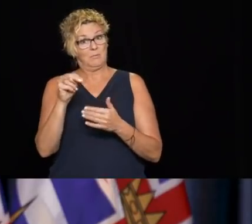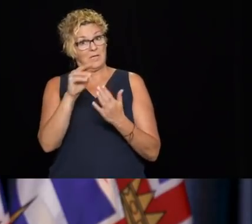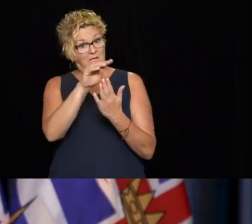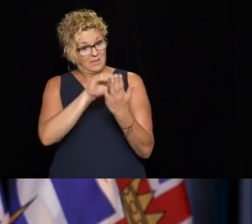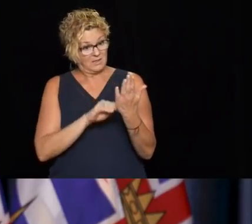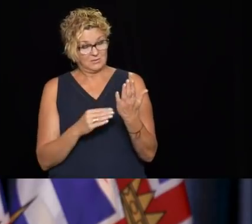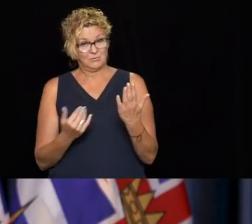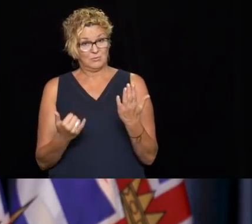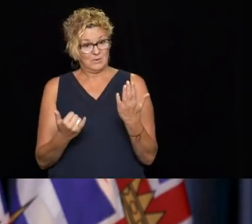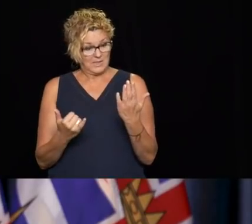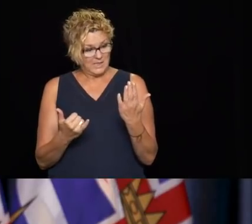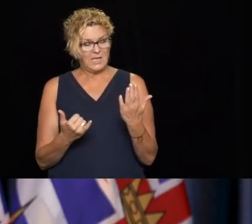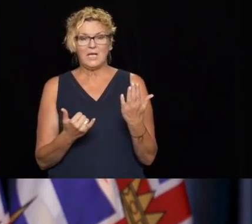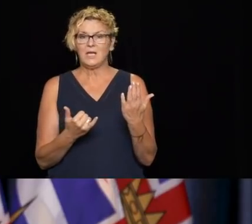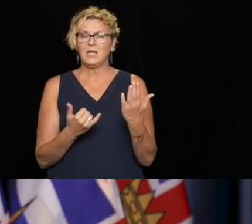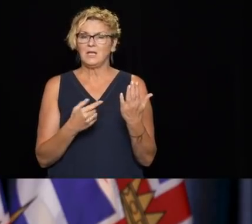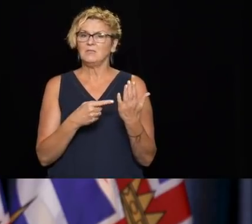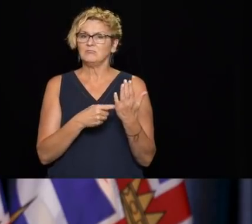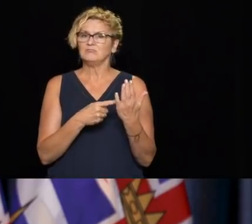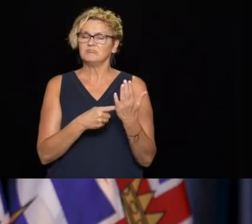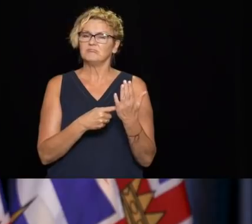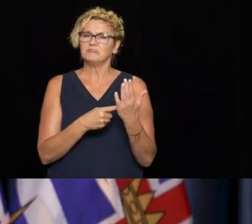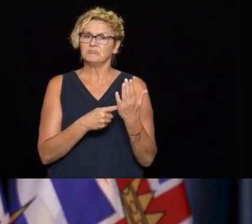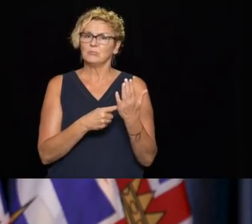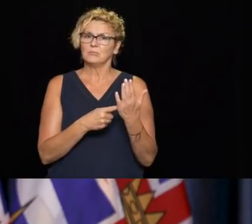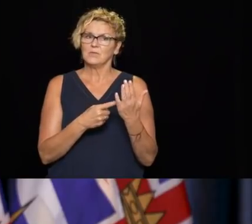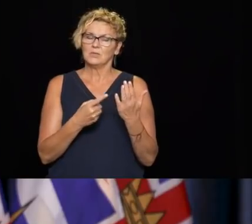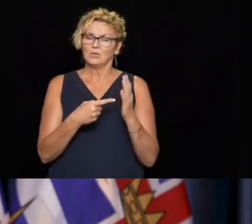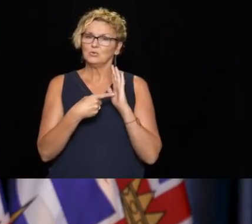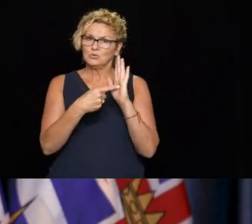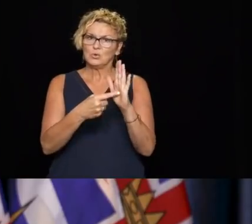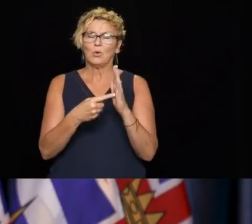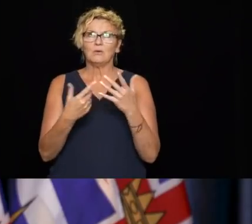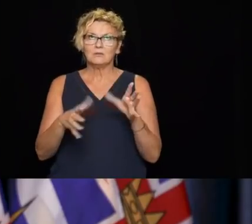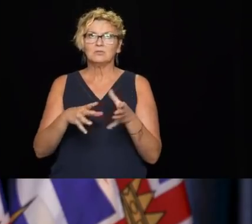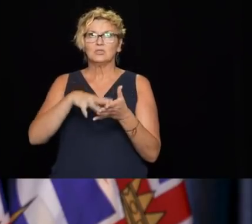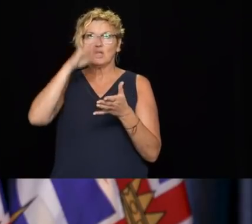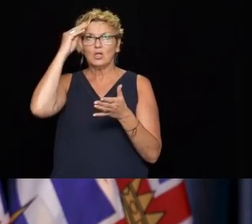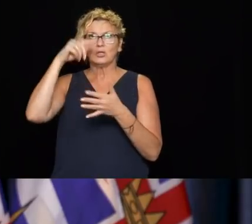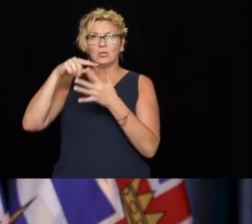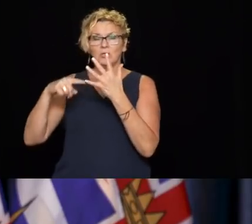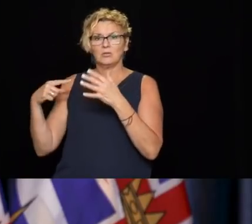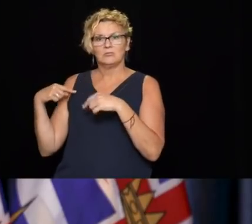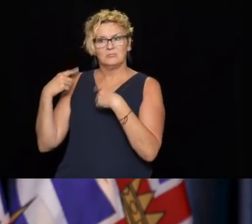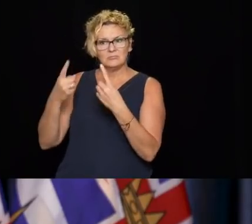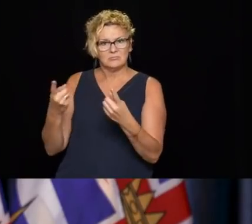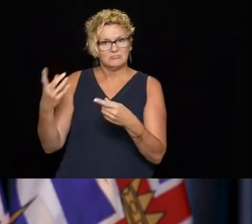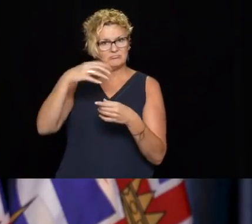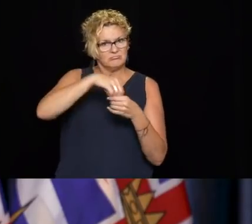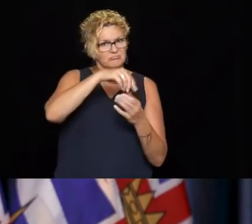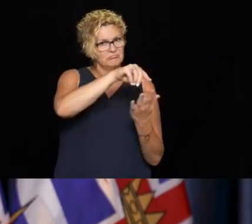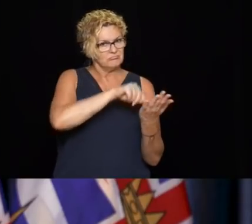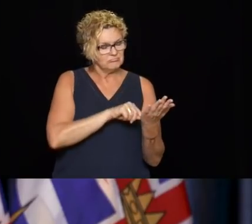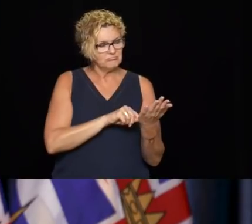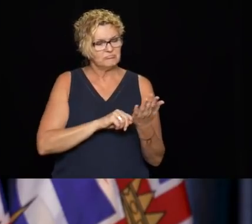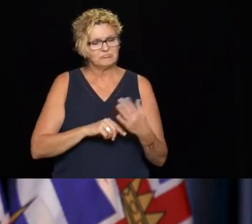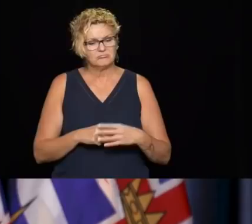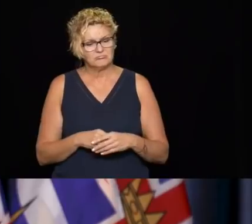what we learned in the spring, what we have learned over the summer and what we are learning right now